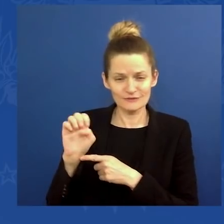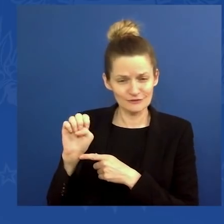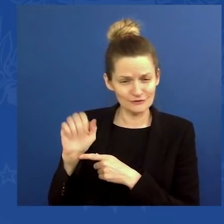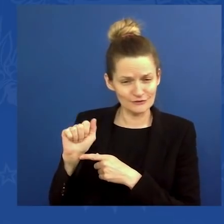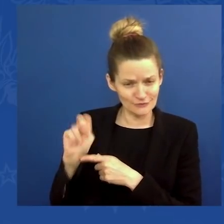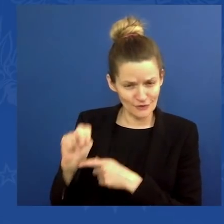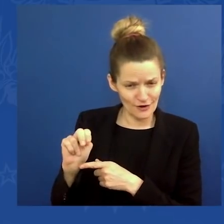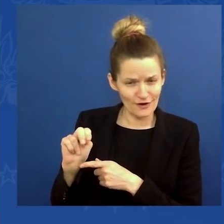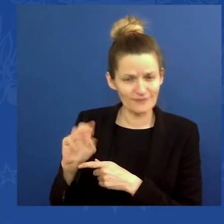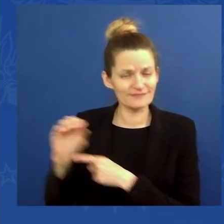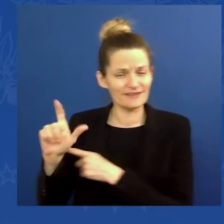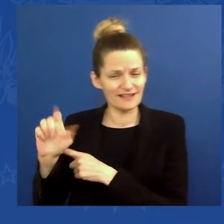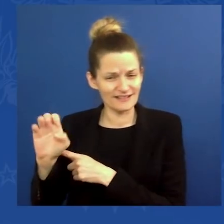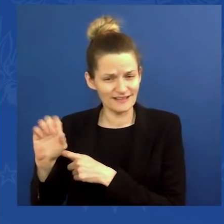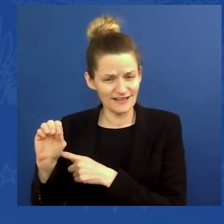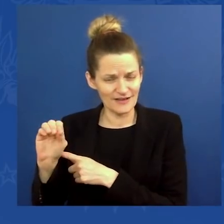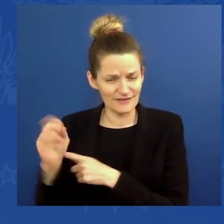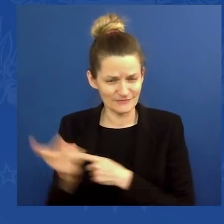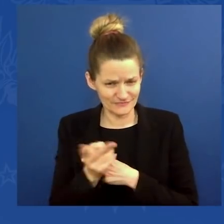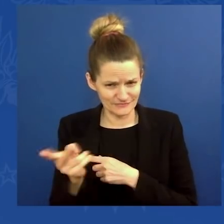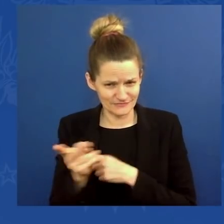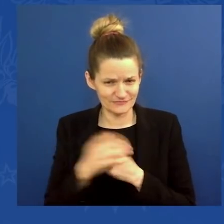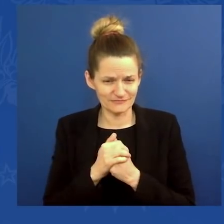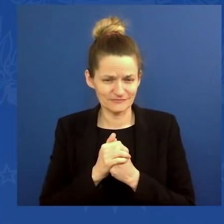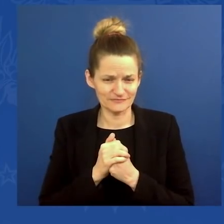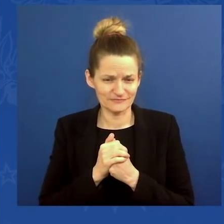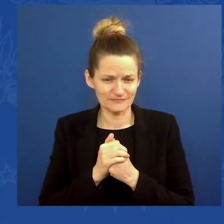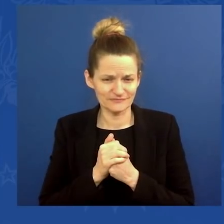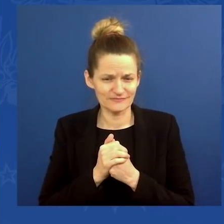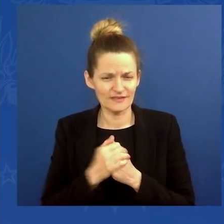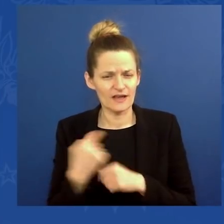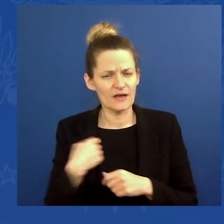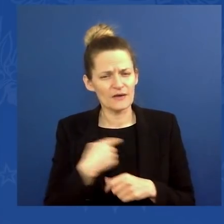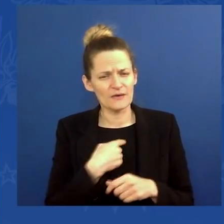And again, they are just an example of the millions of bonds